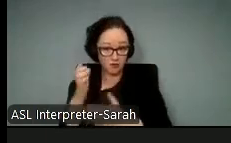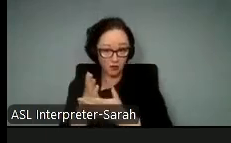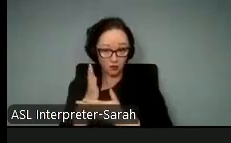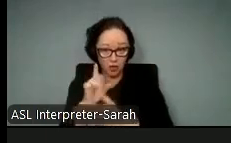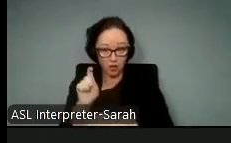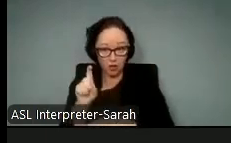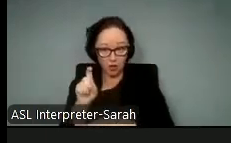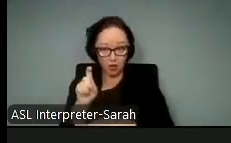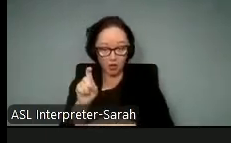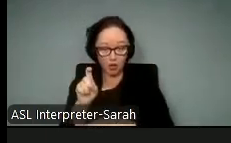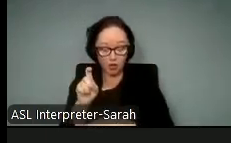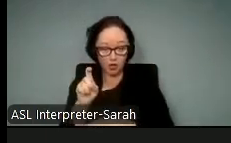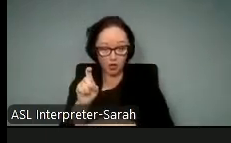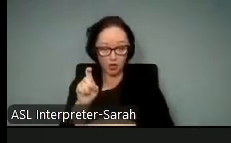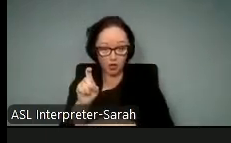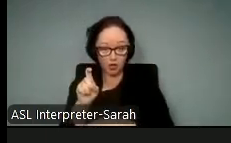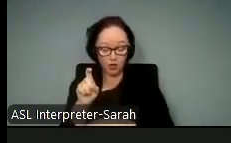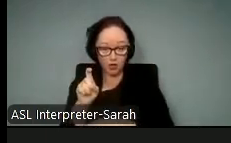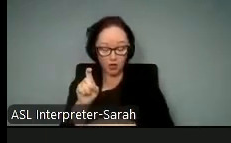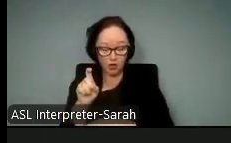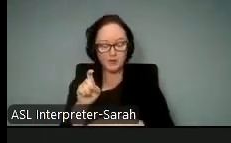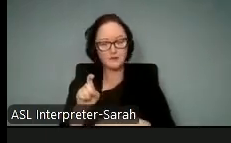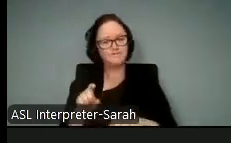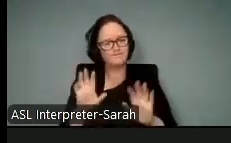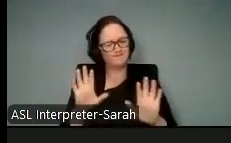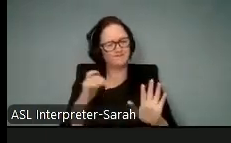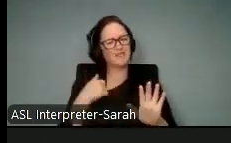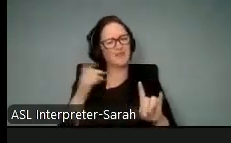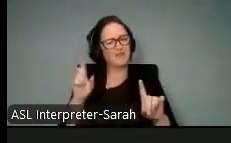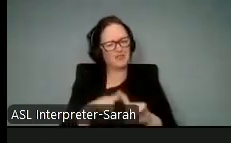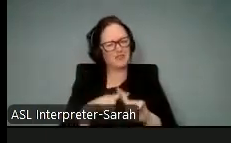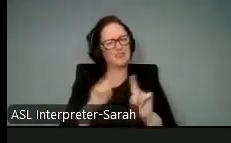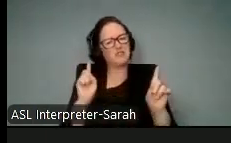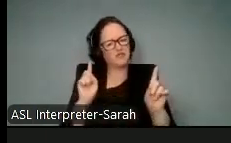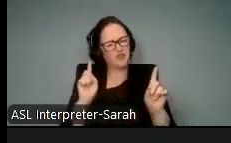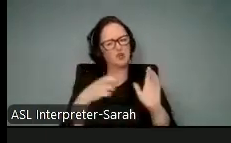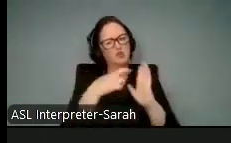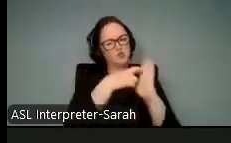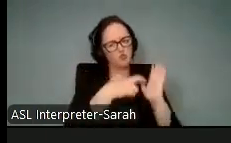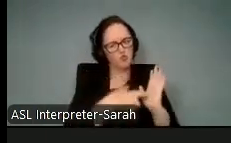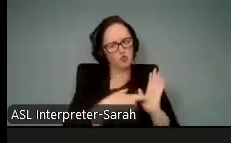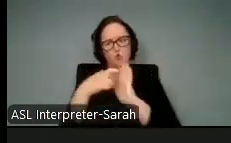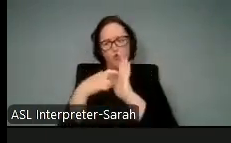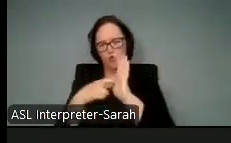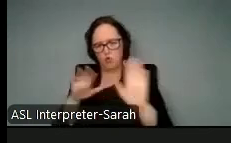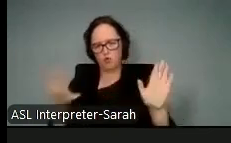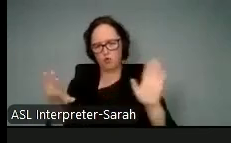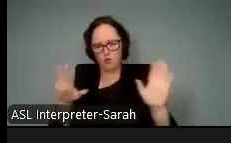There's a different set of rules for documents versus websites?